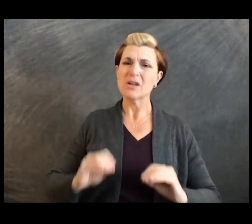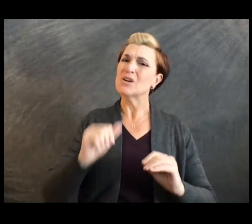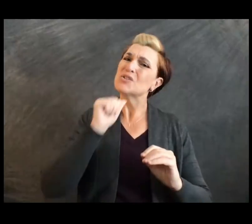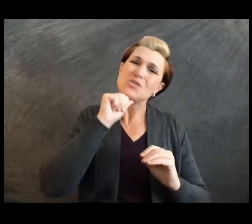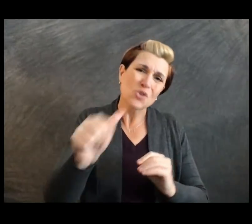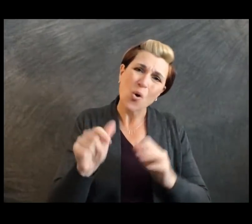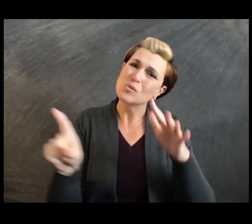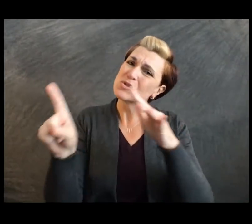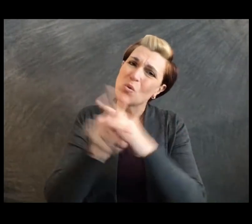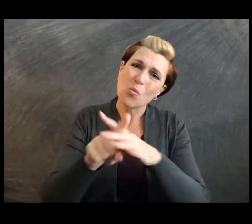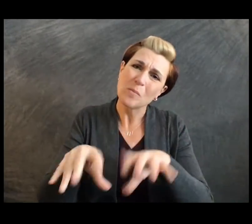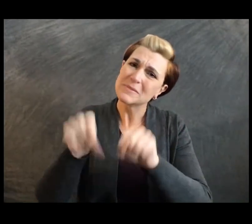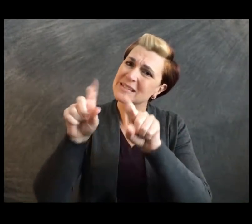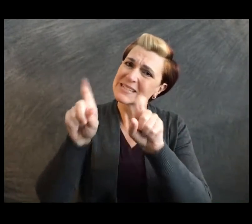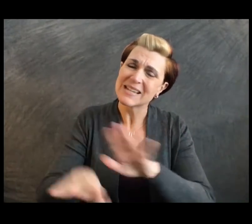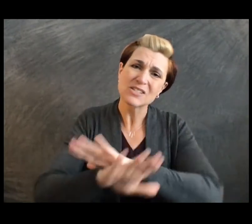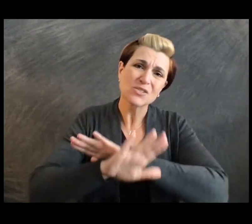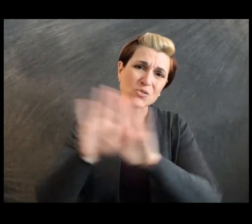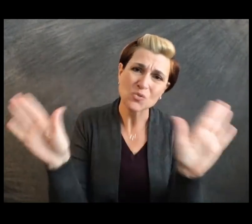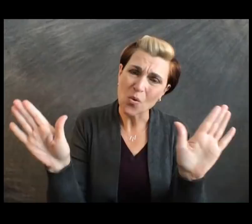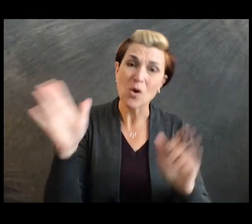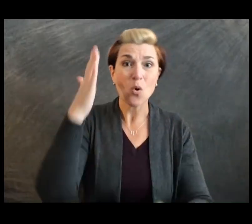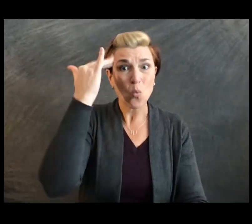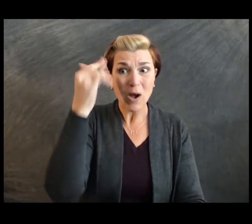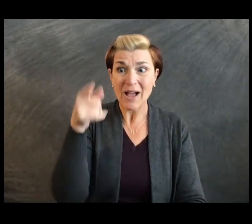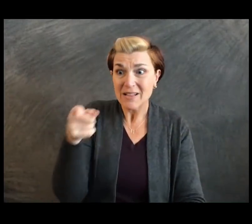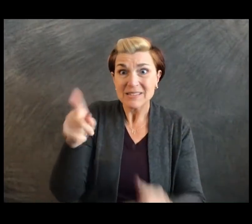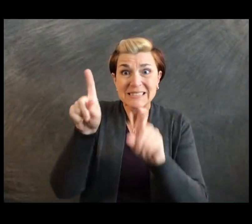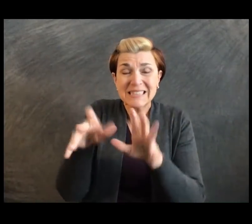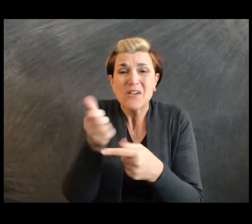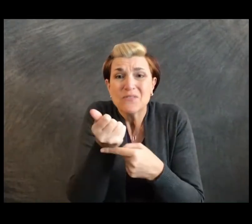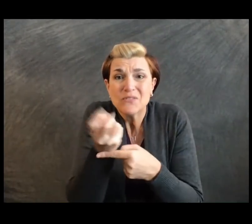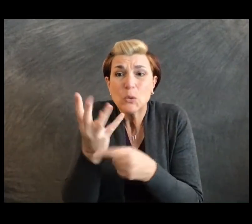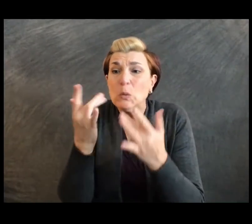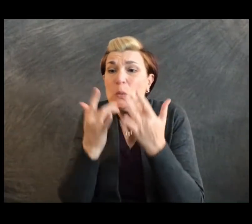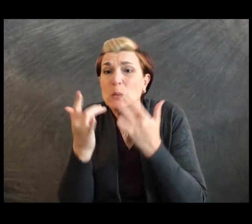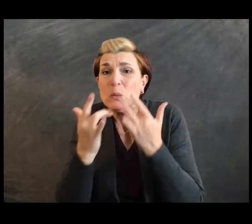resources that our health care workers need to minister and to support those